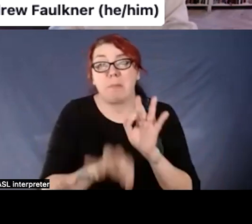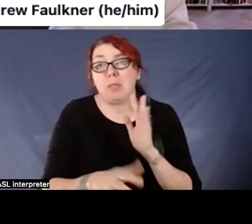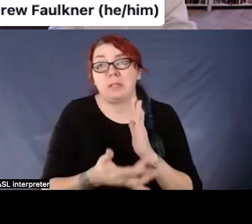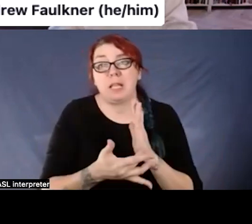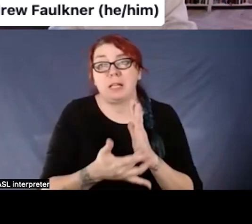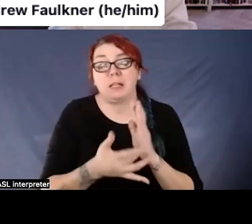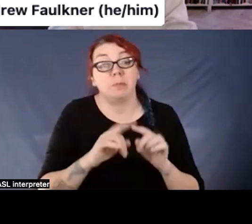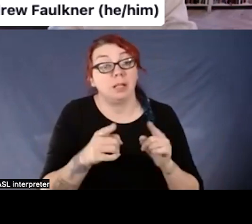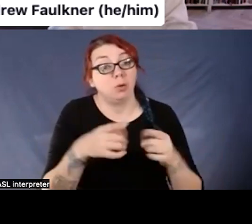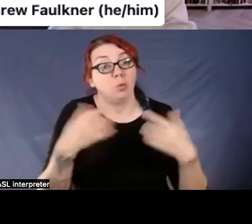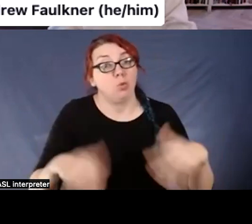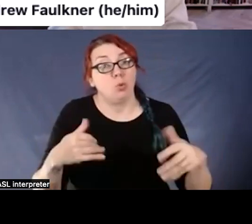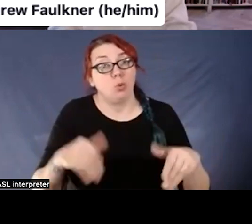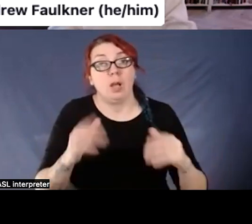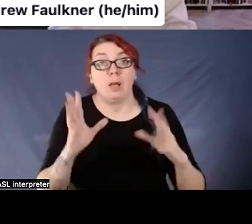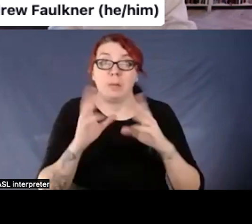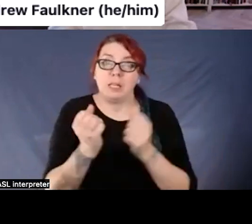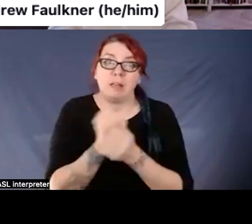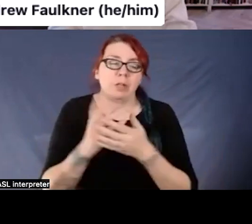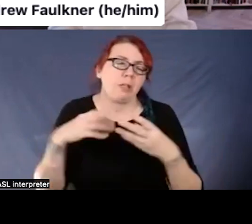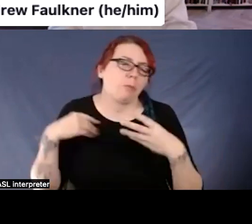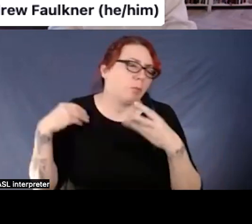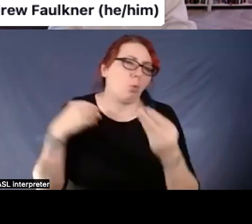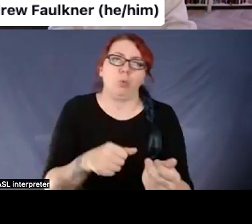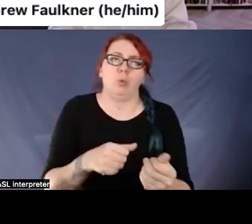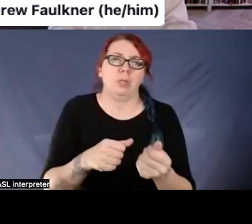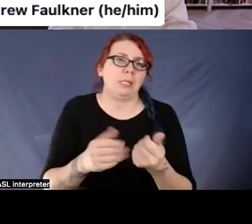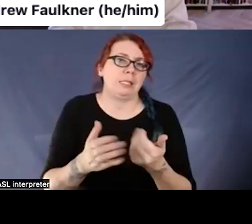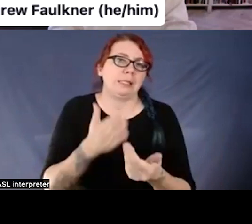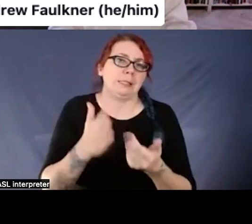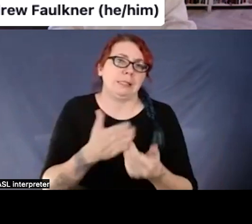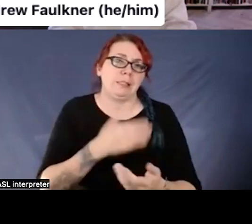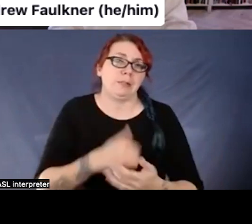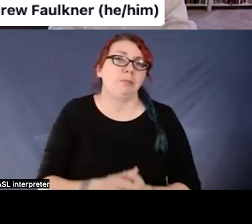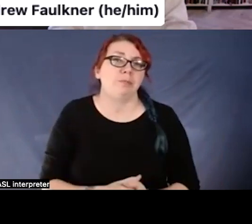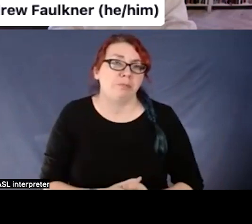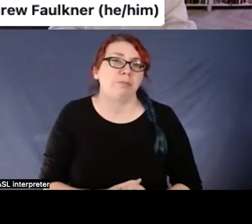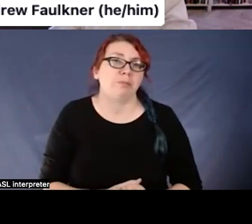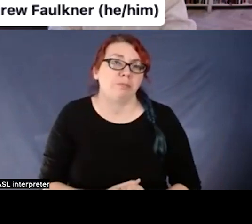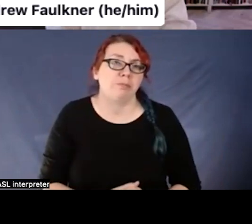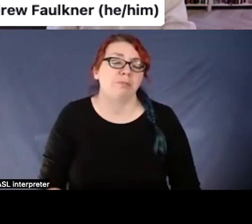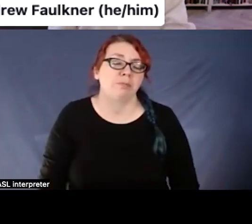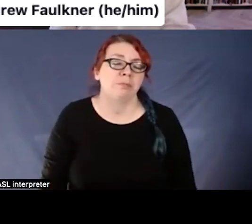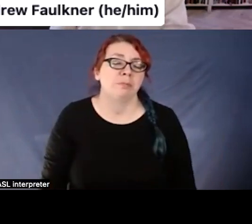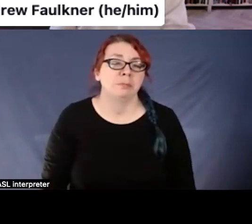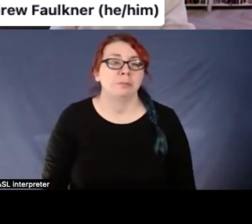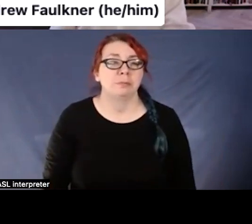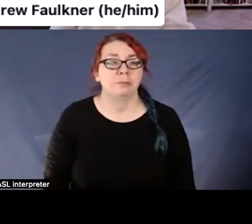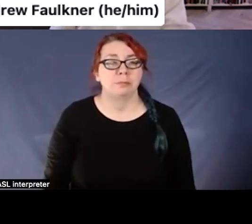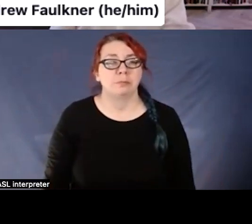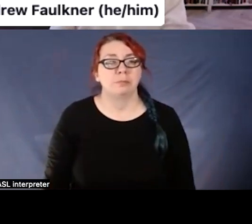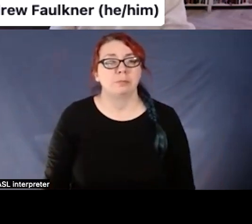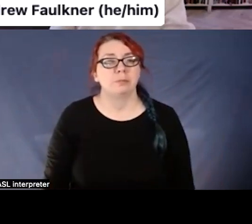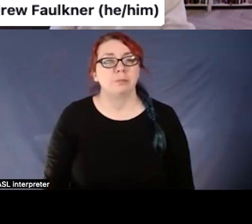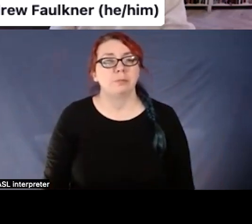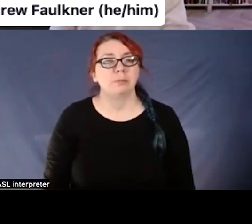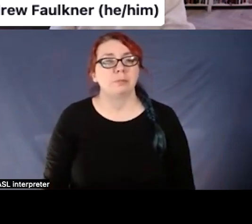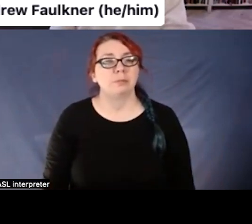efficient, have good, quick discussions, and then be done with them. And I think I've bit